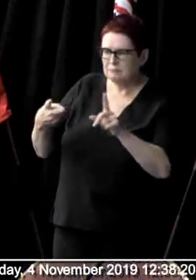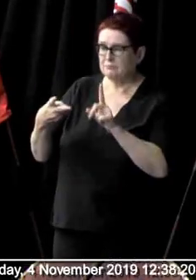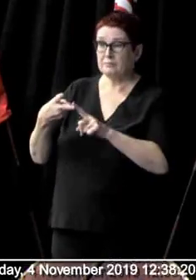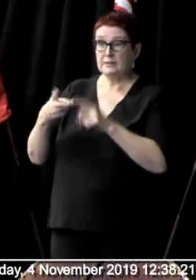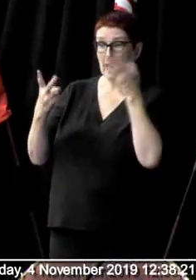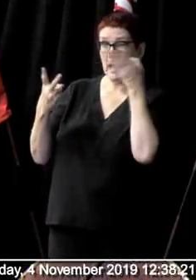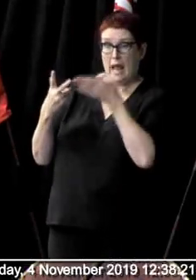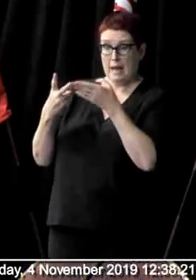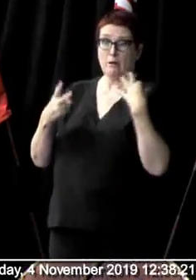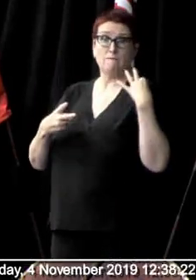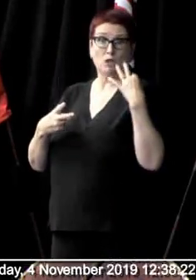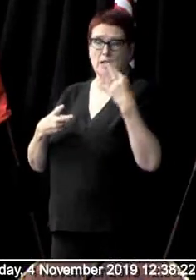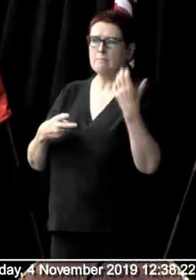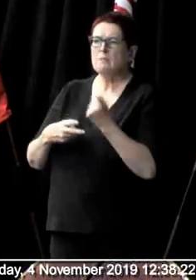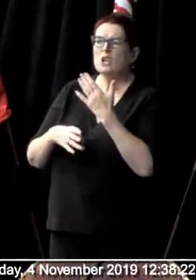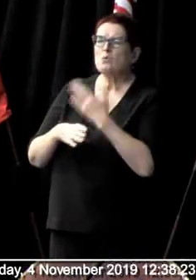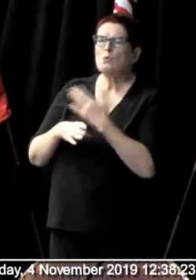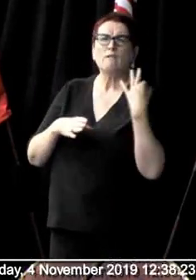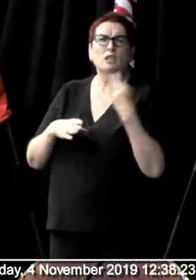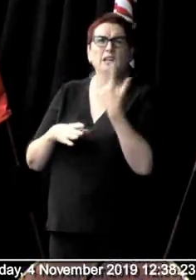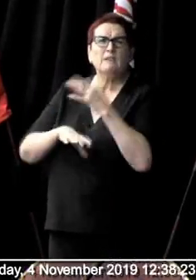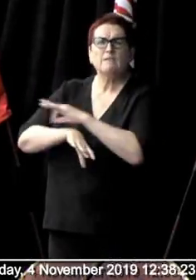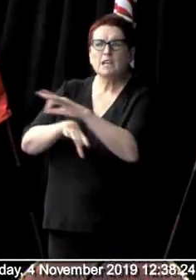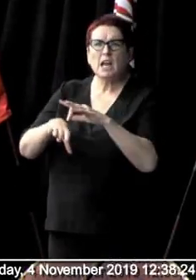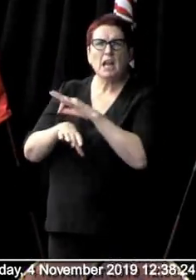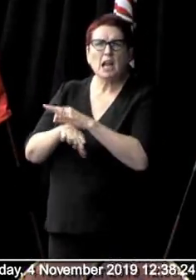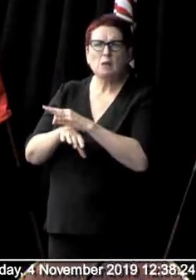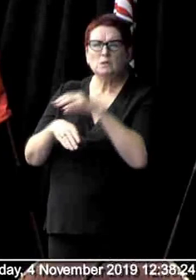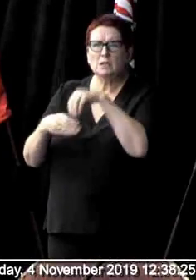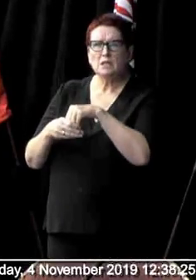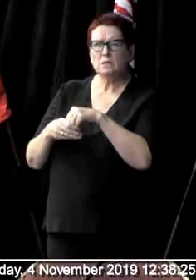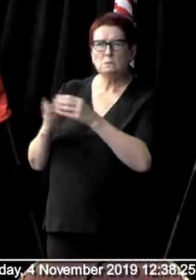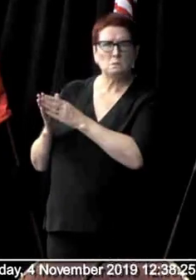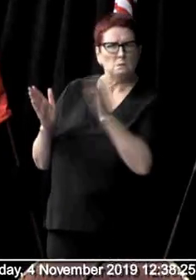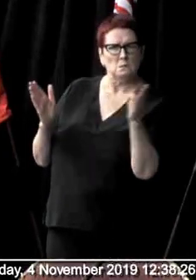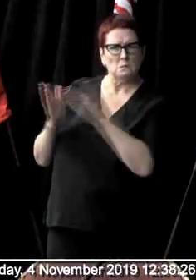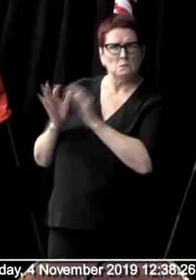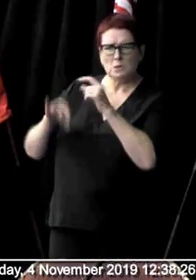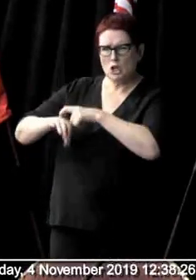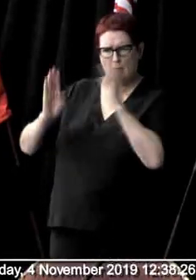She had to do 15 hours, I think it was, over a period which we chose to do